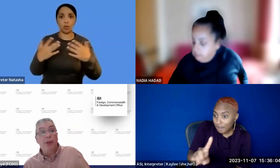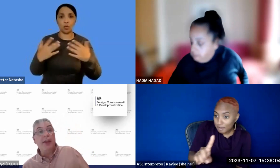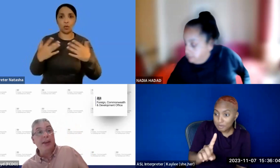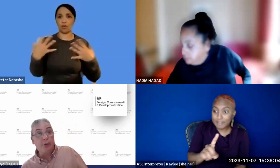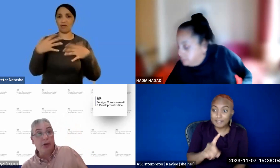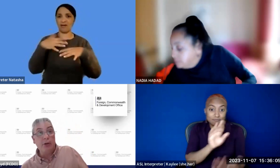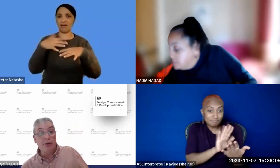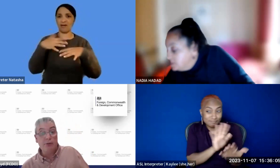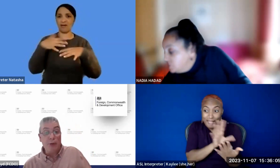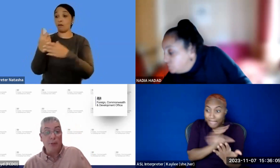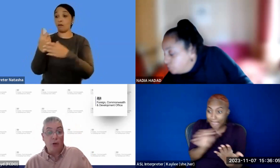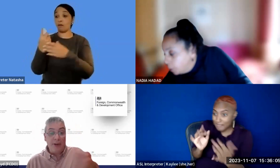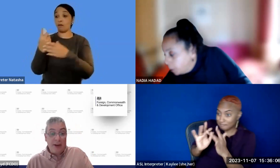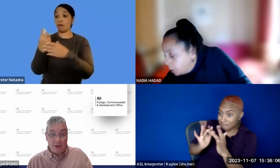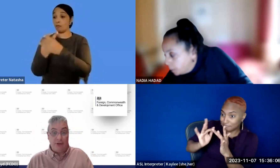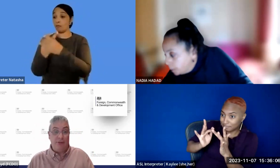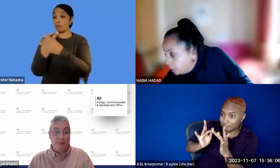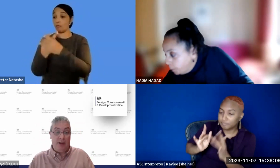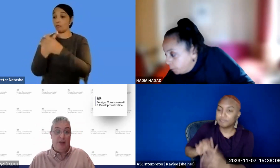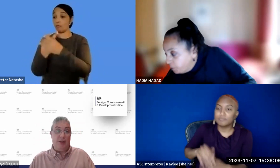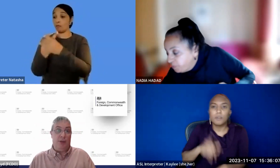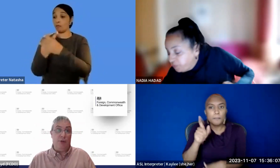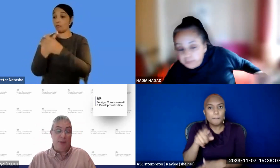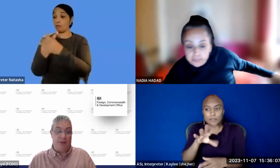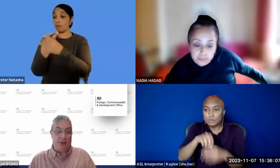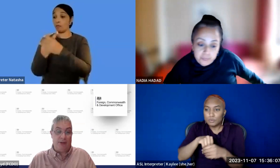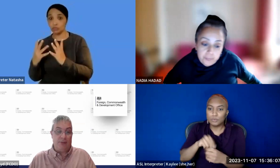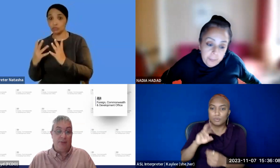And they need to include reasonable accommodations.